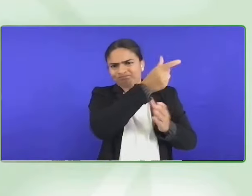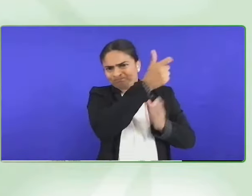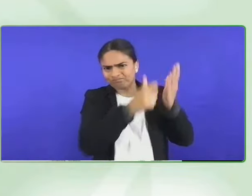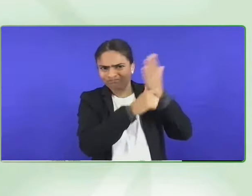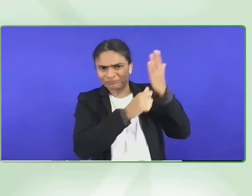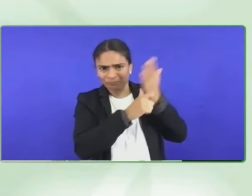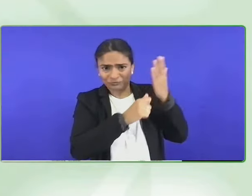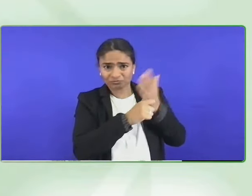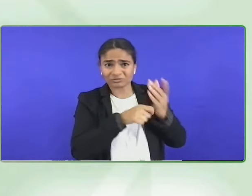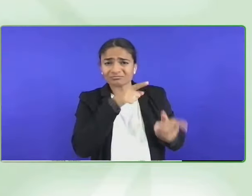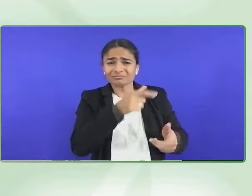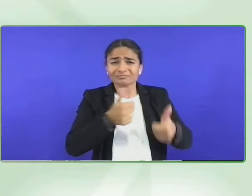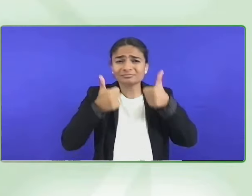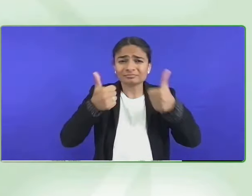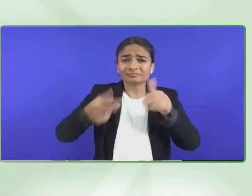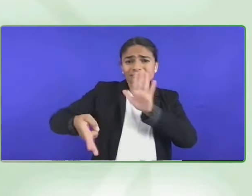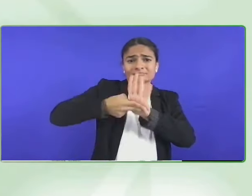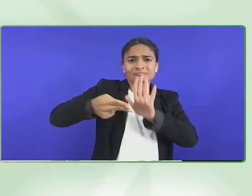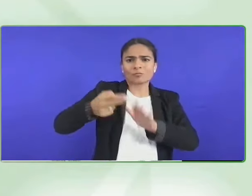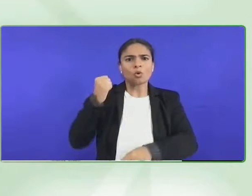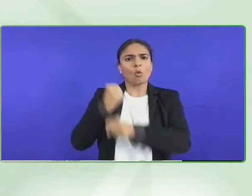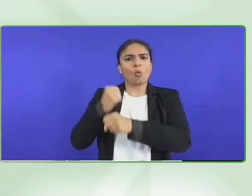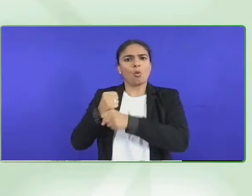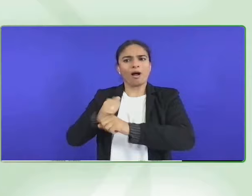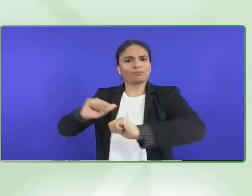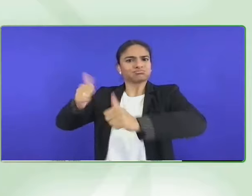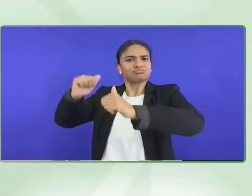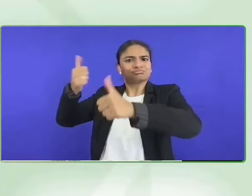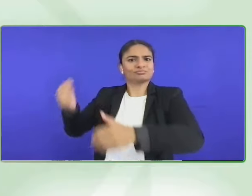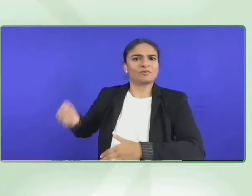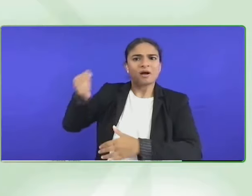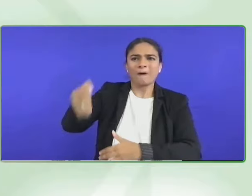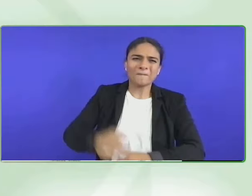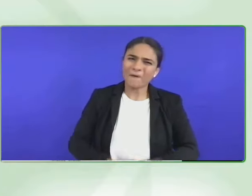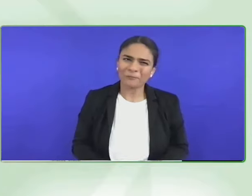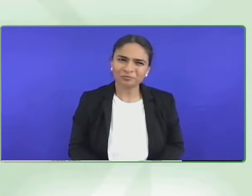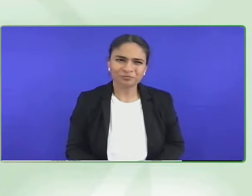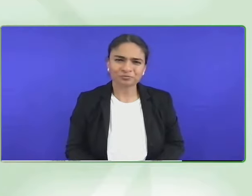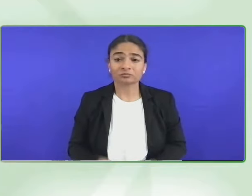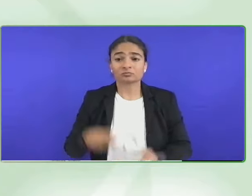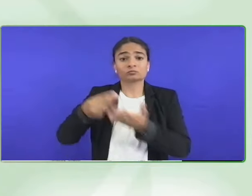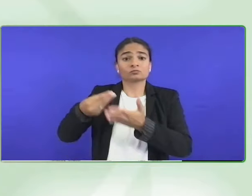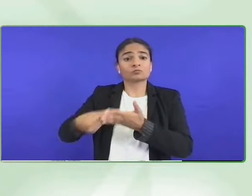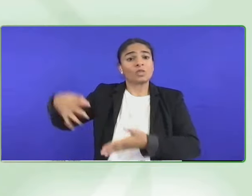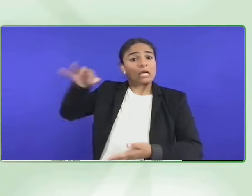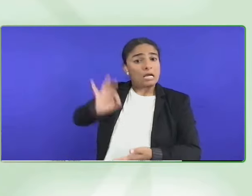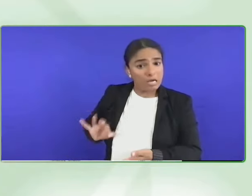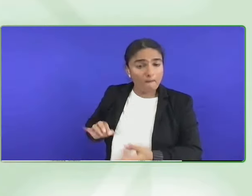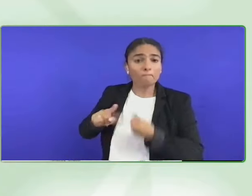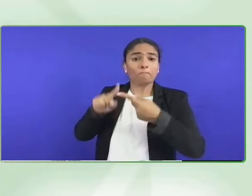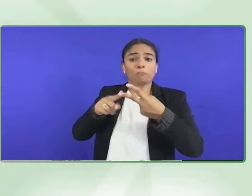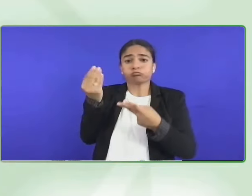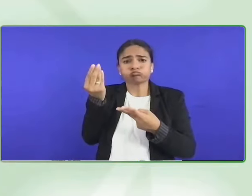self identify as self-employed in large corporations.